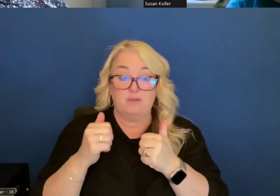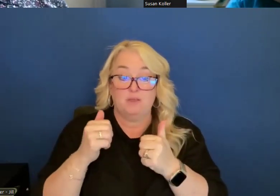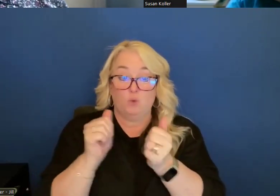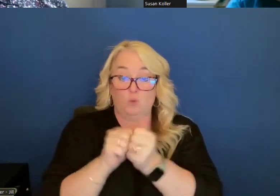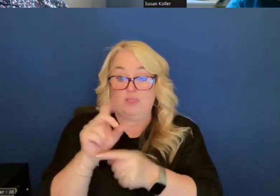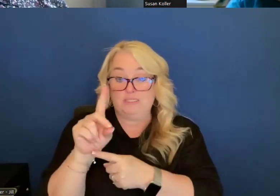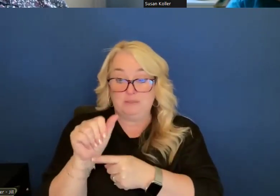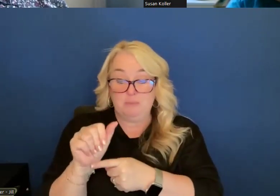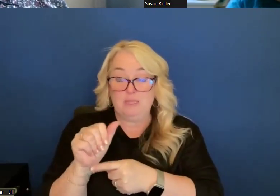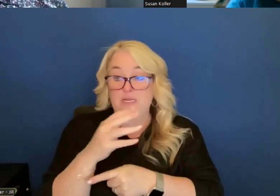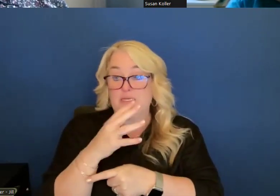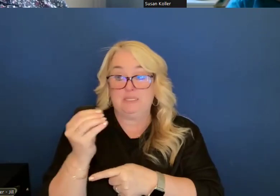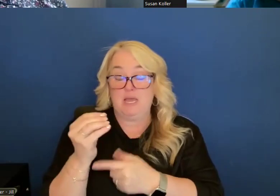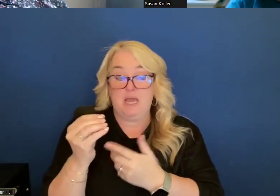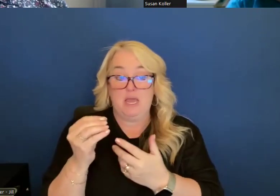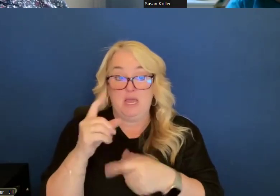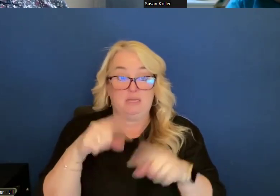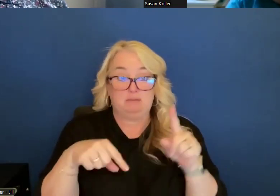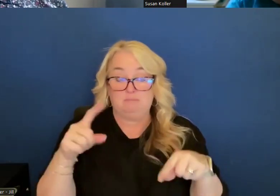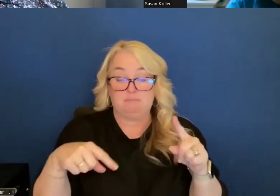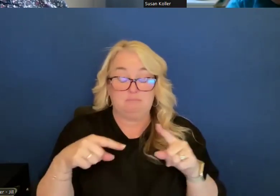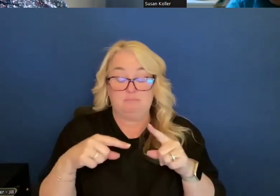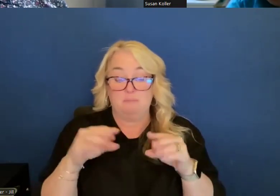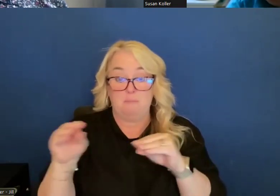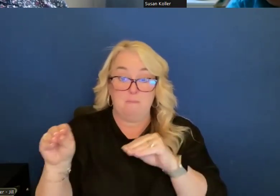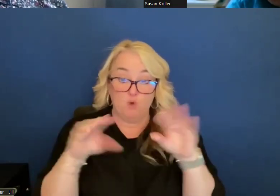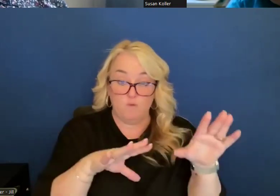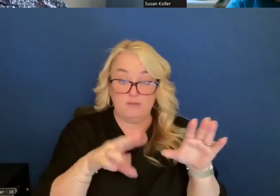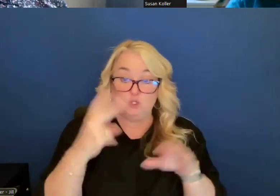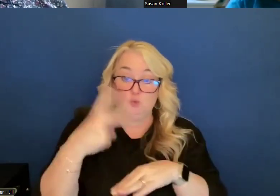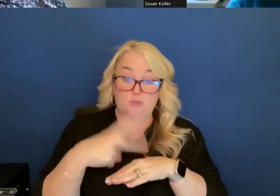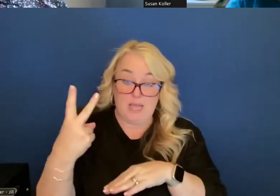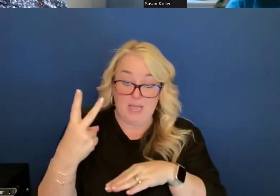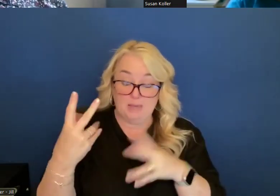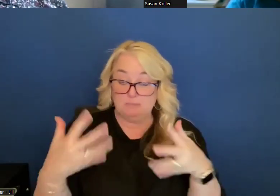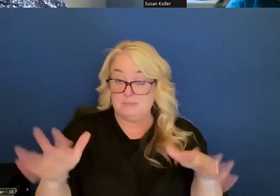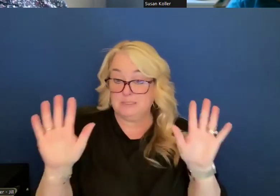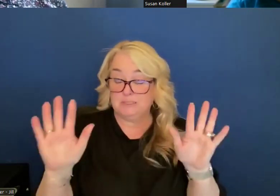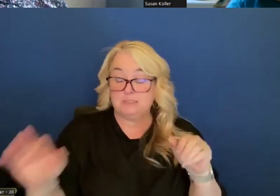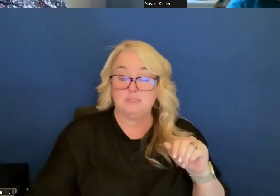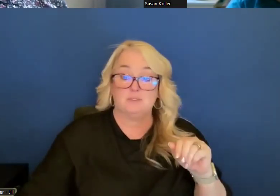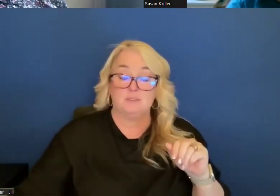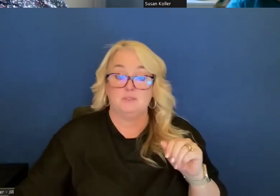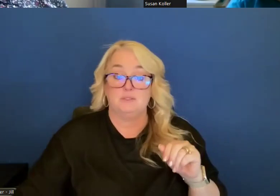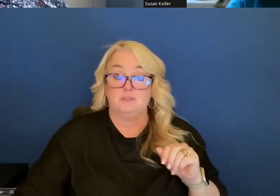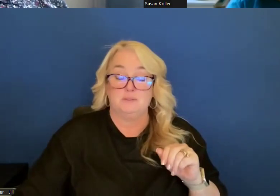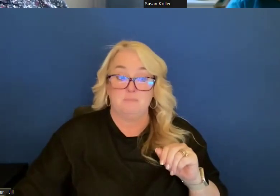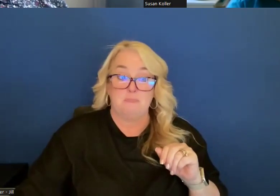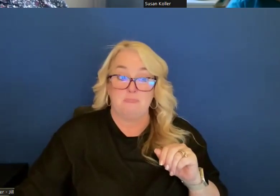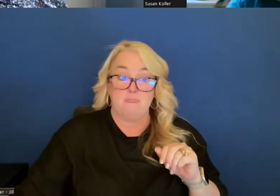said, to moving twice and navigating numerous different